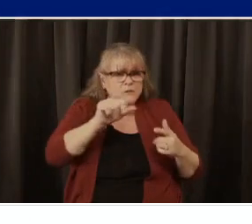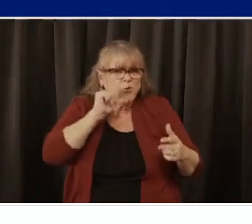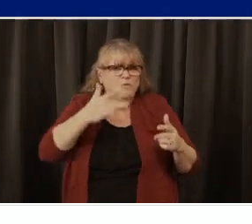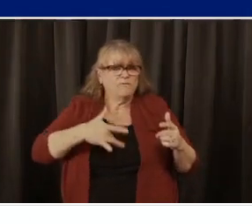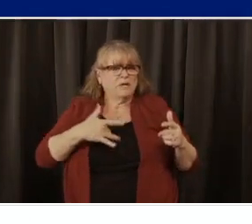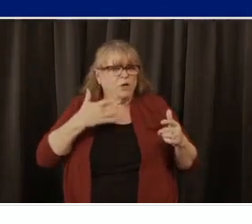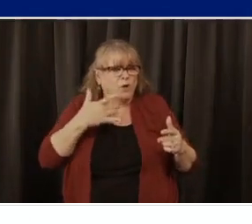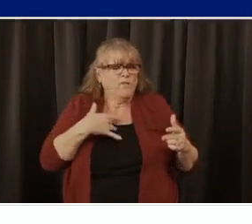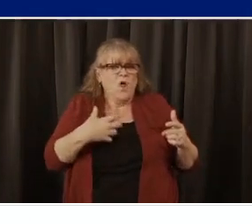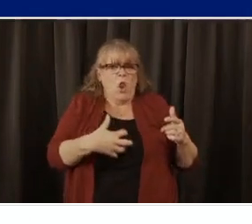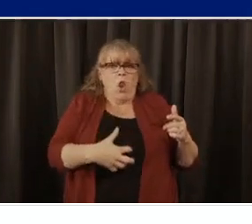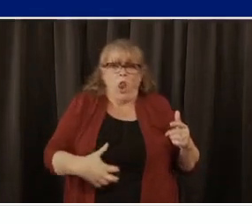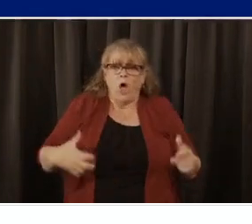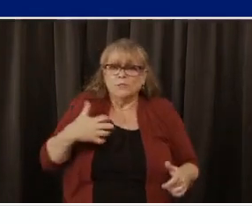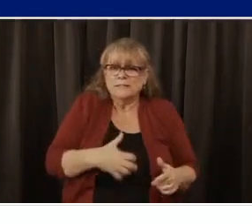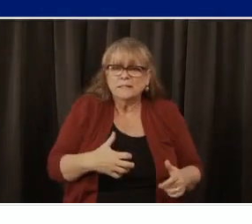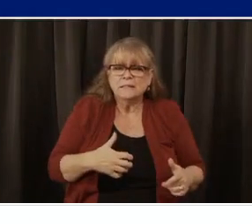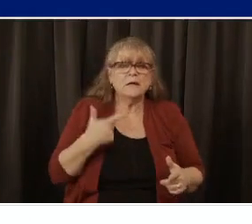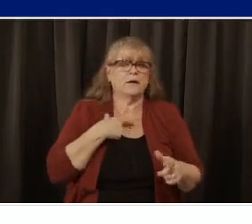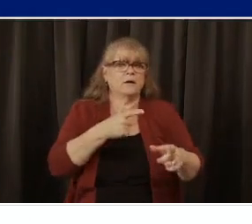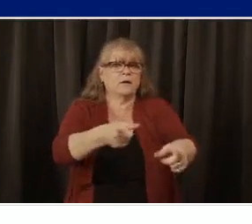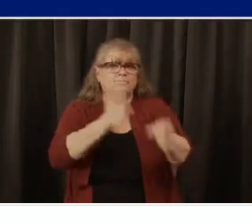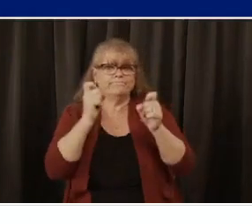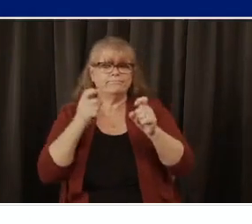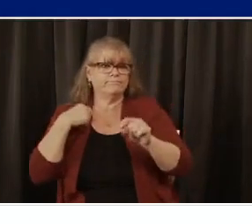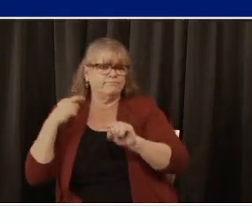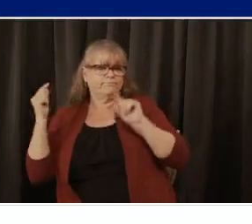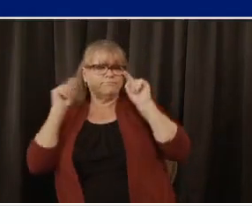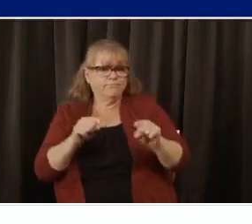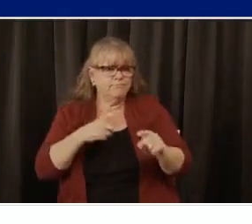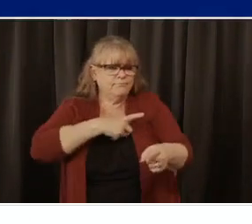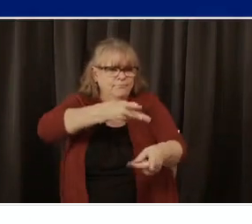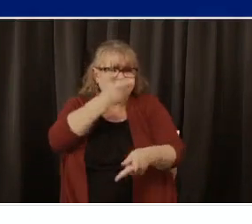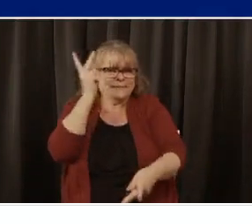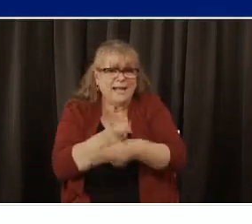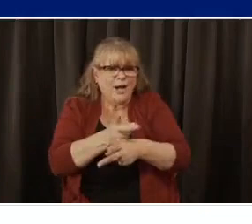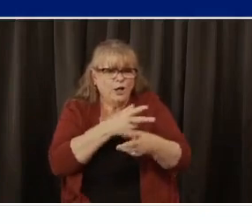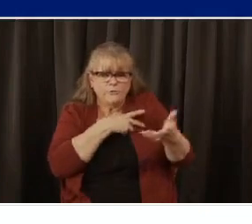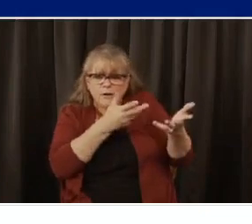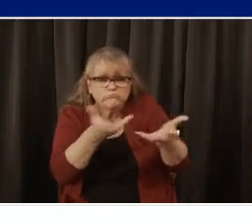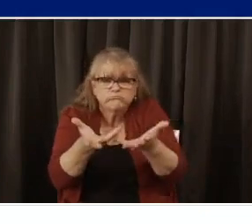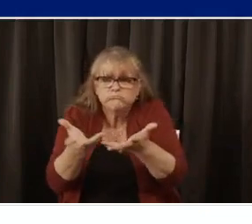and I think about that, that just the last 48 hours and I'm very impressed that we have the